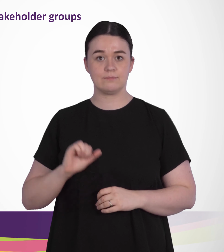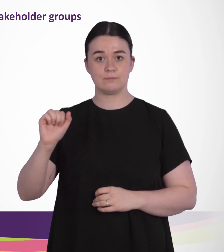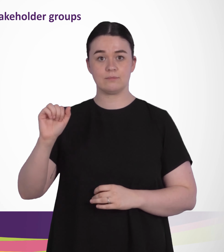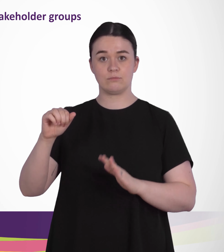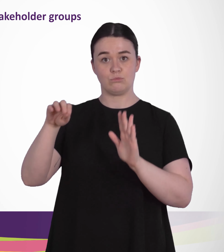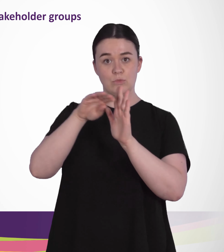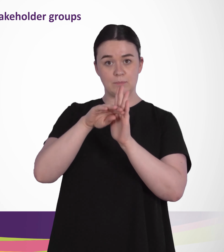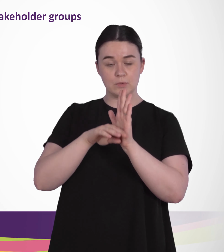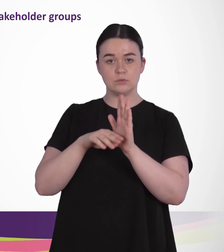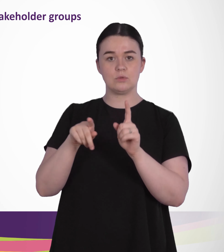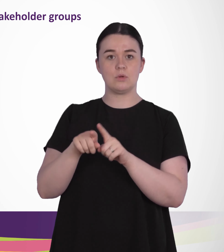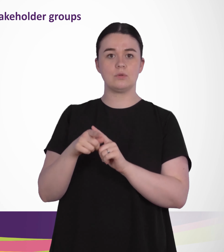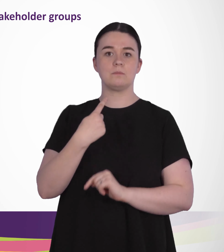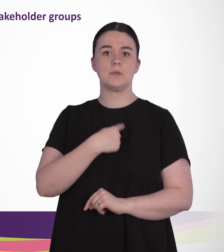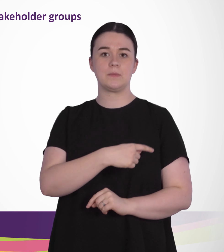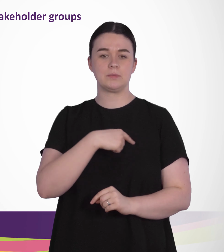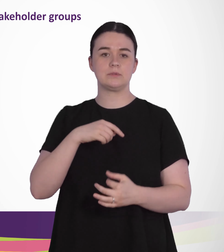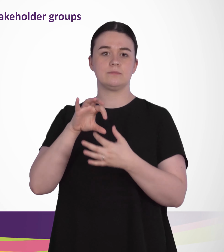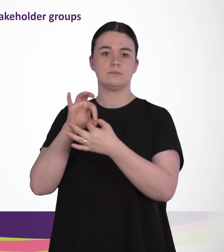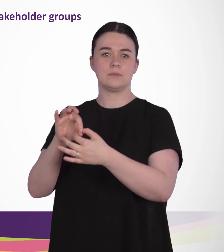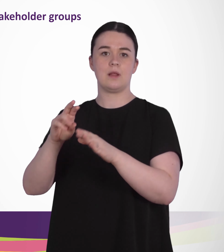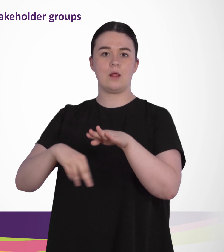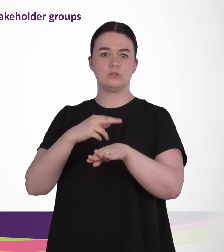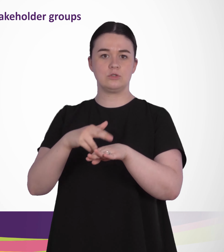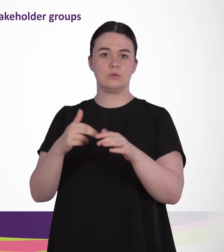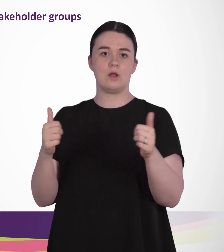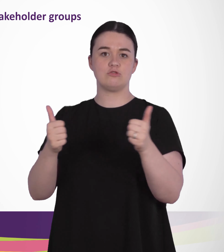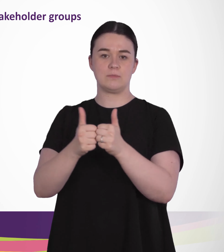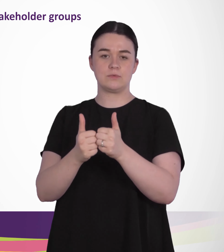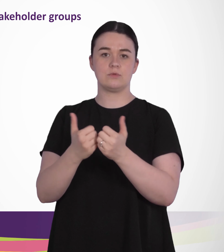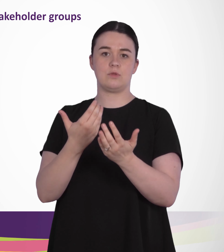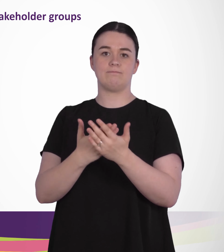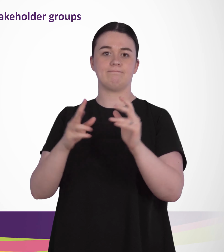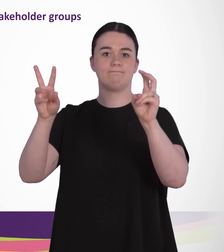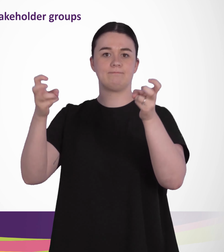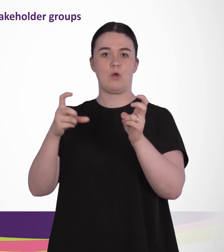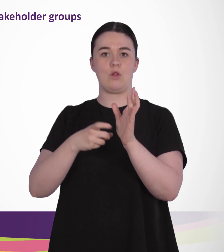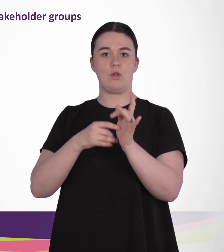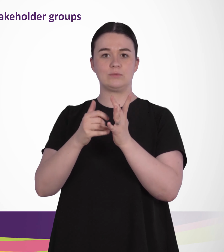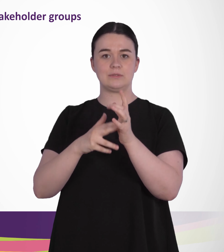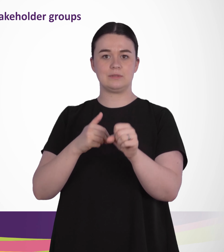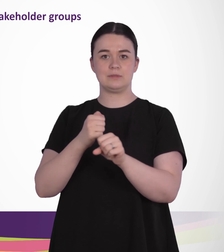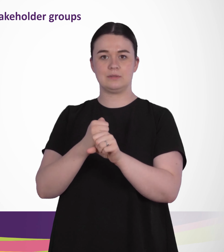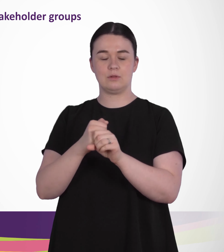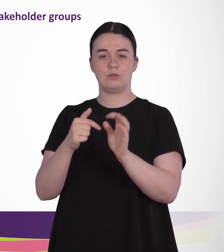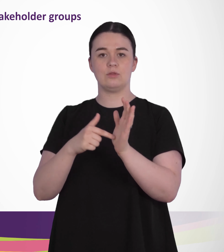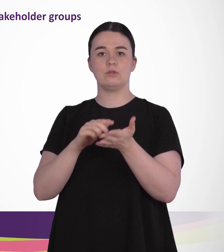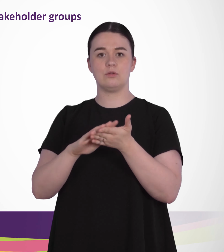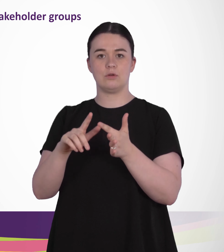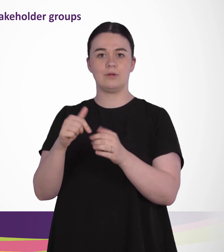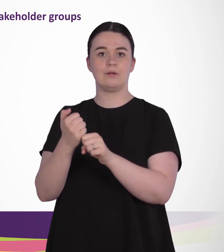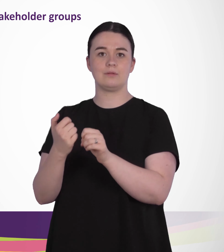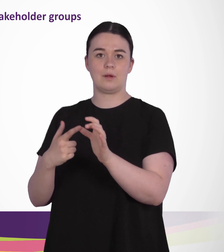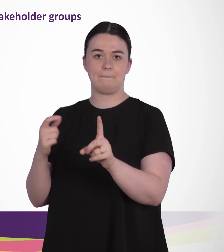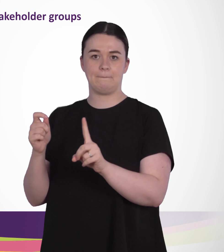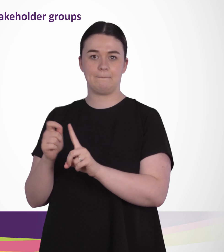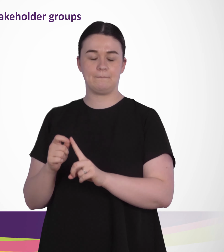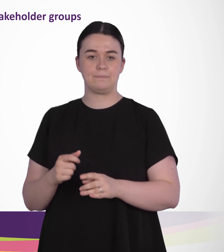and the principles and commitments in the National Agreement on Closing the Gap.